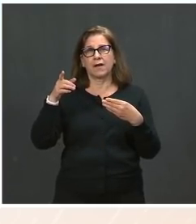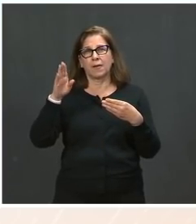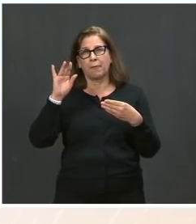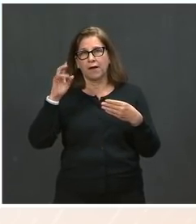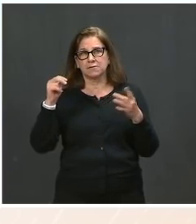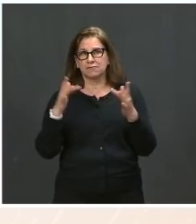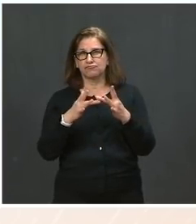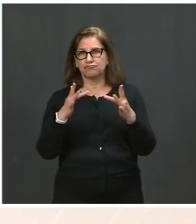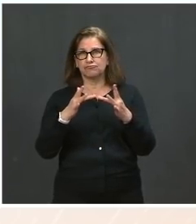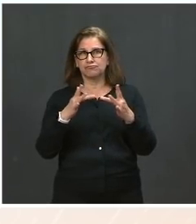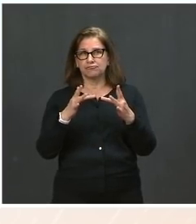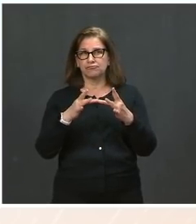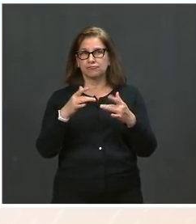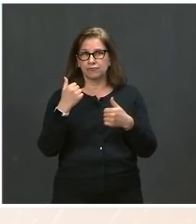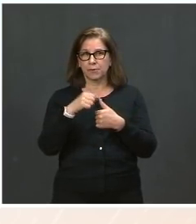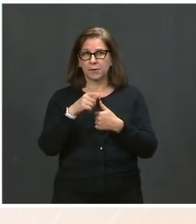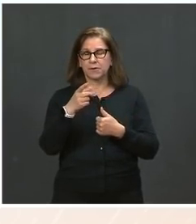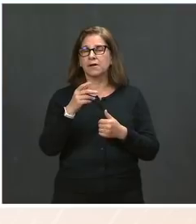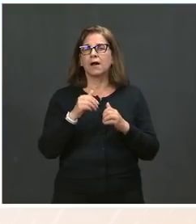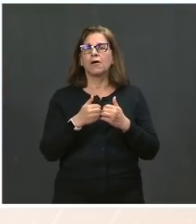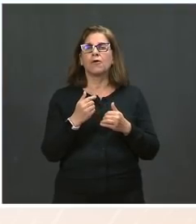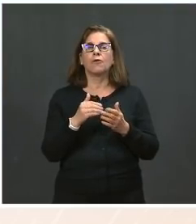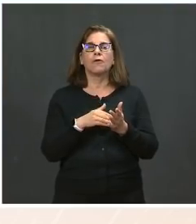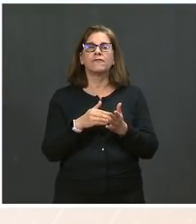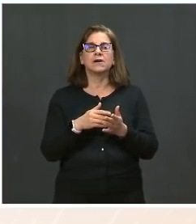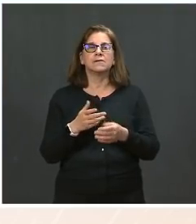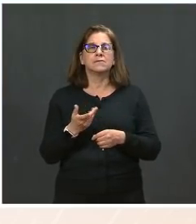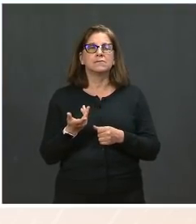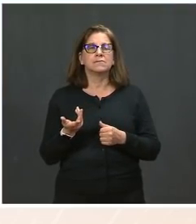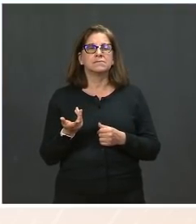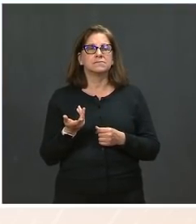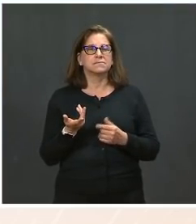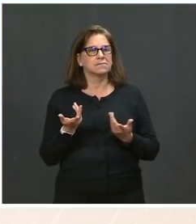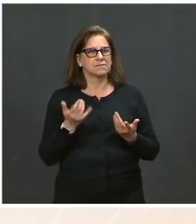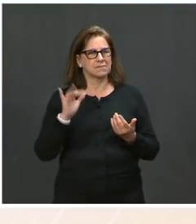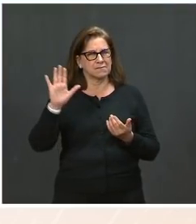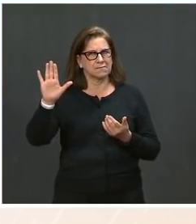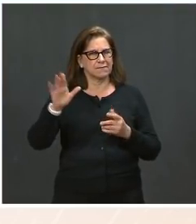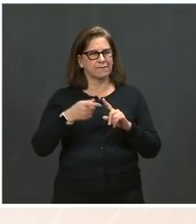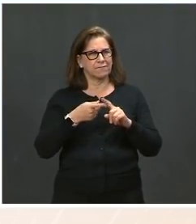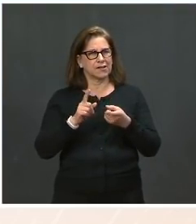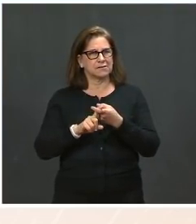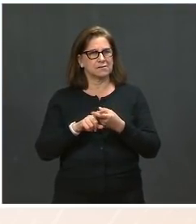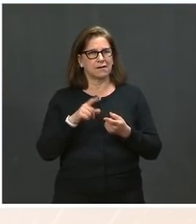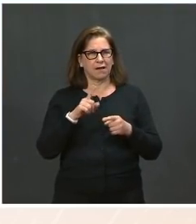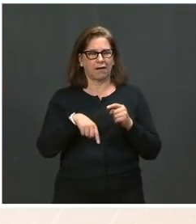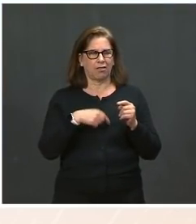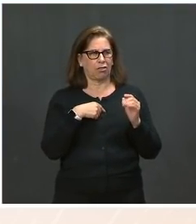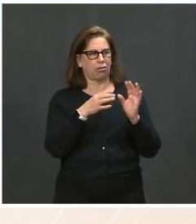"fairly regularly"? Ms. Psaki: No, that would be violating their friendship. The Press: Okay. Is it fair to say he is --